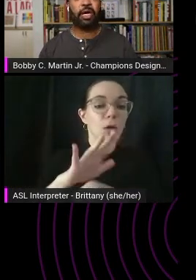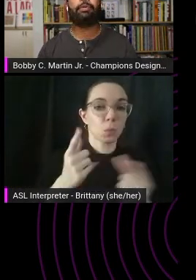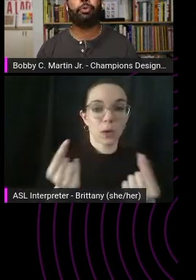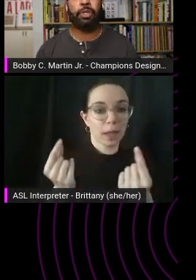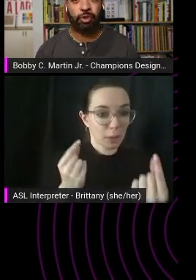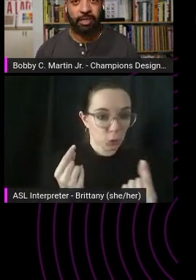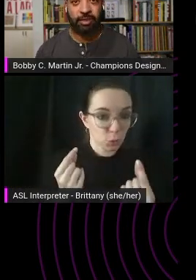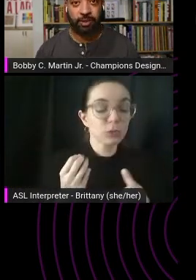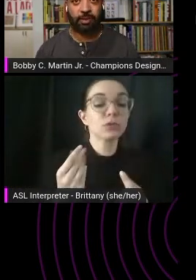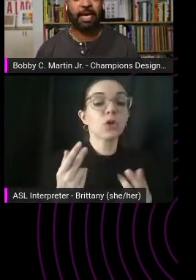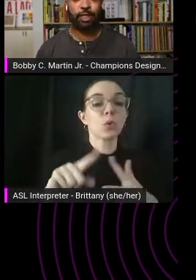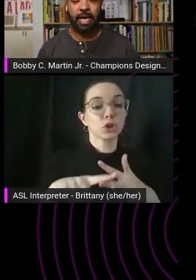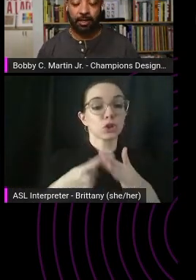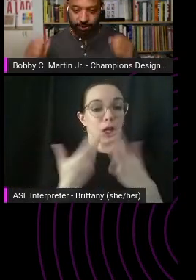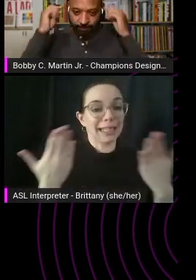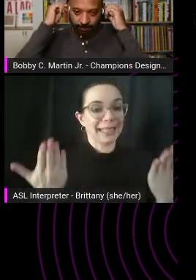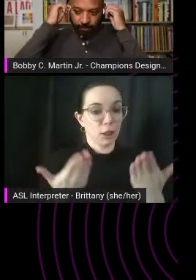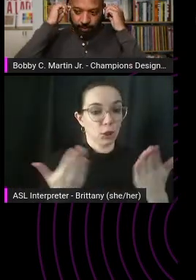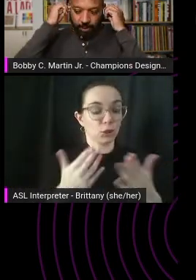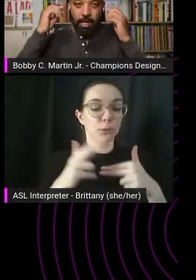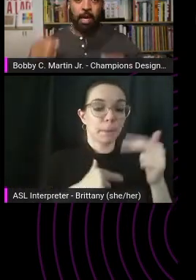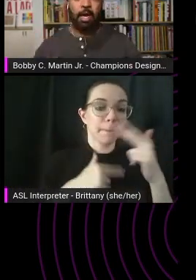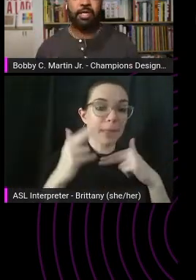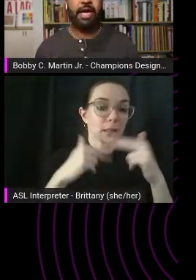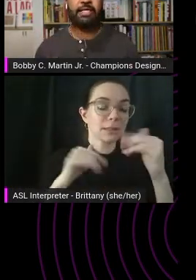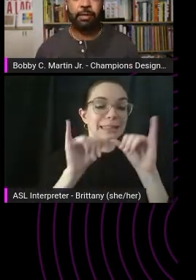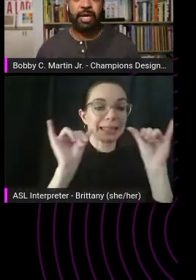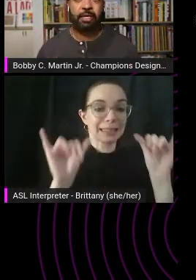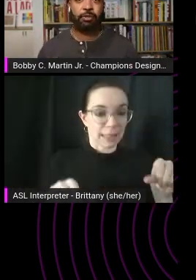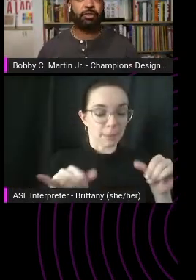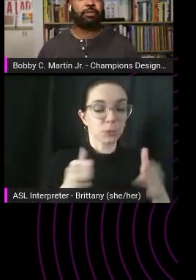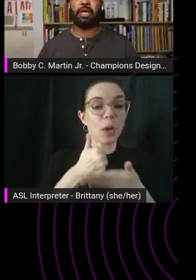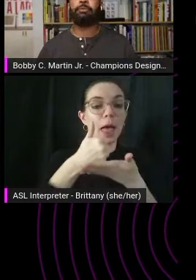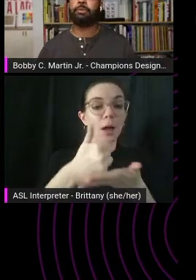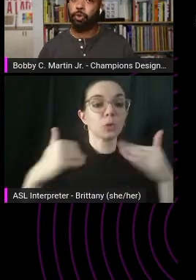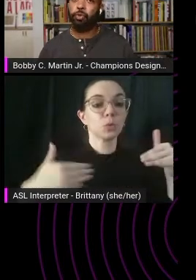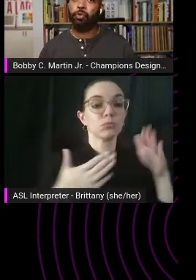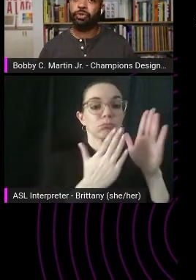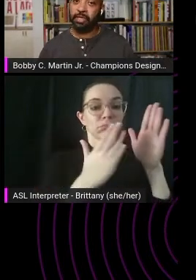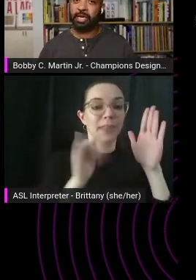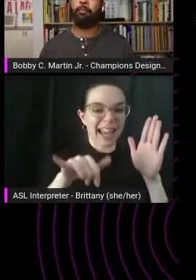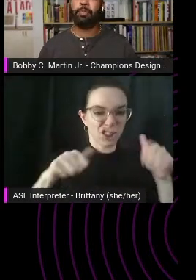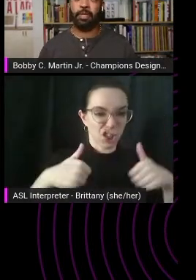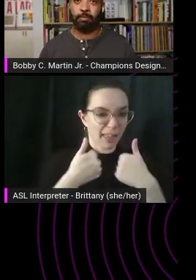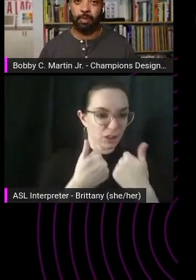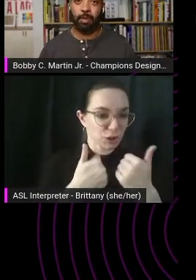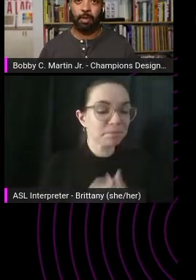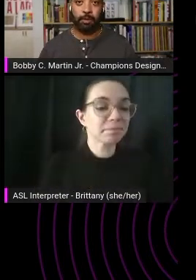to help to address that challenge. The next thing we have to do is develop some tools to help them